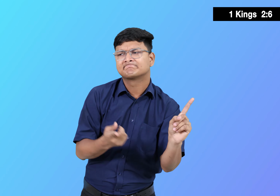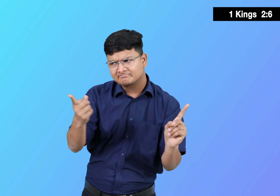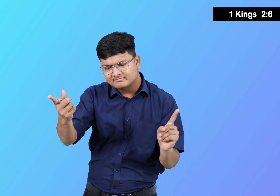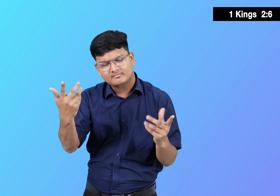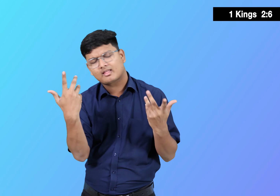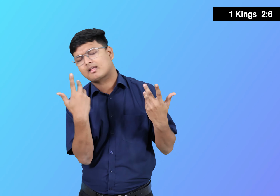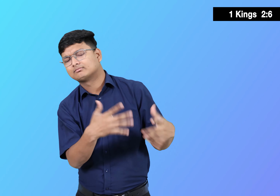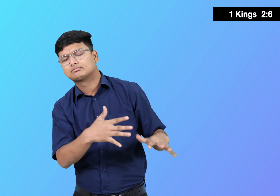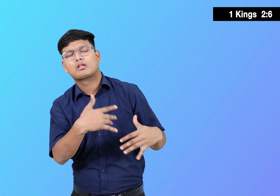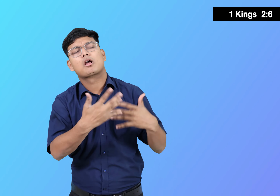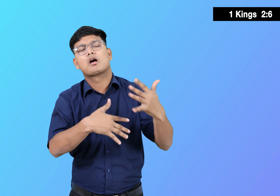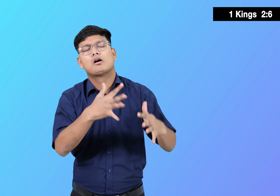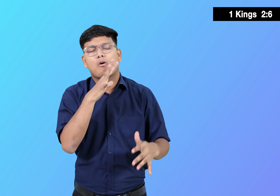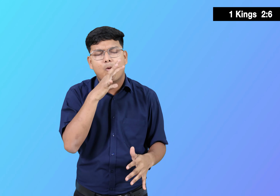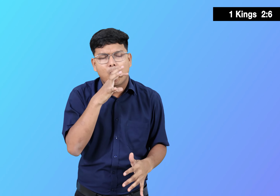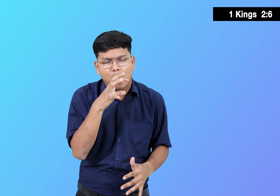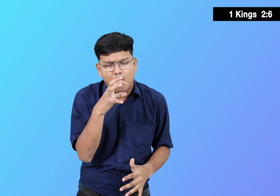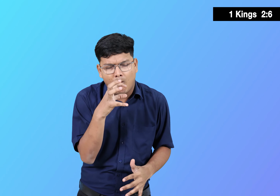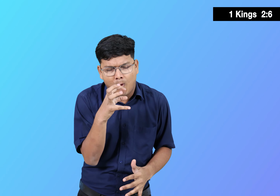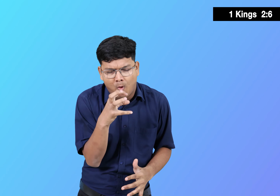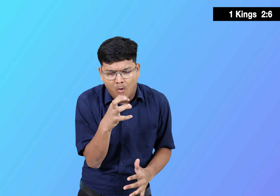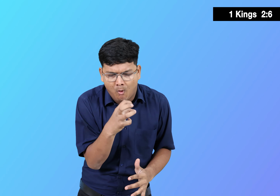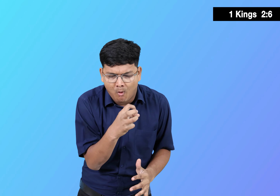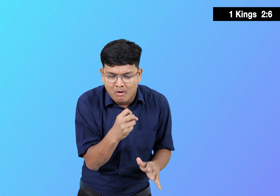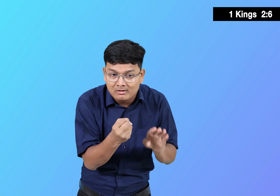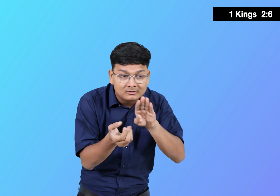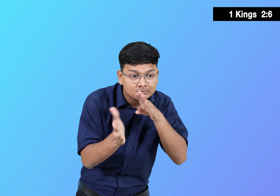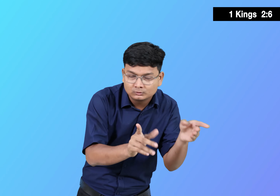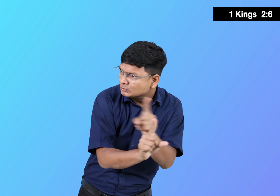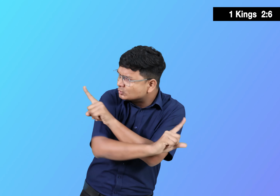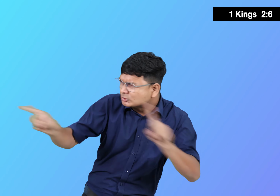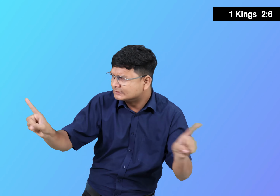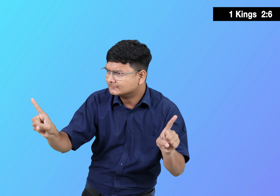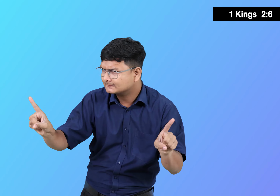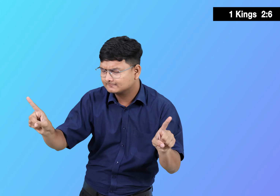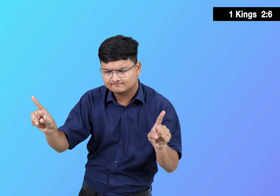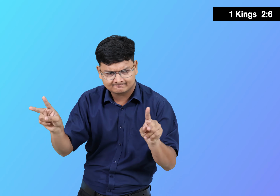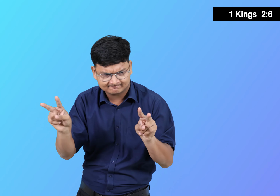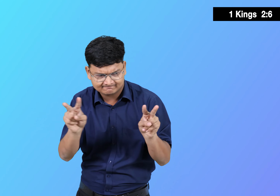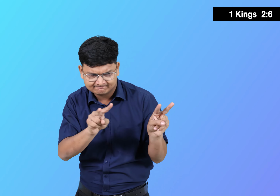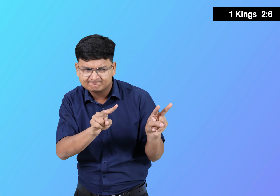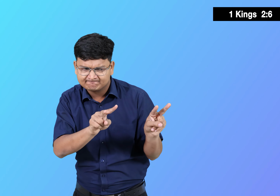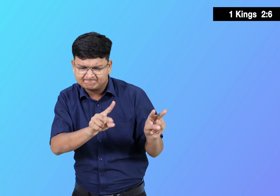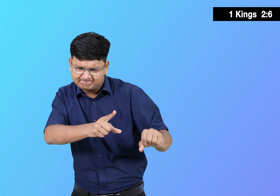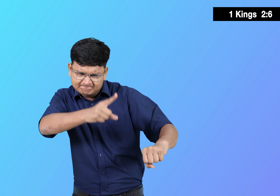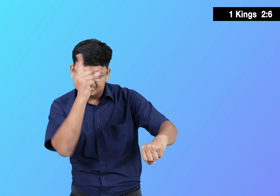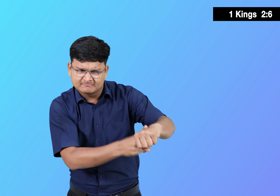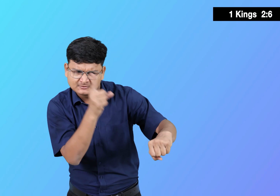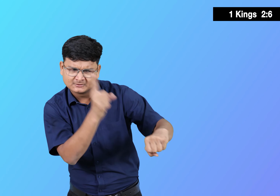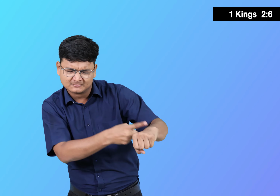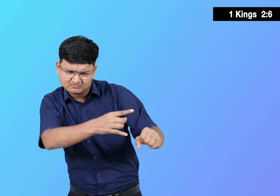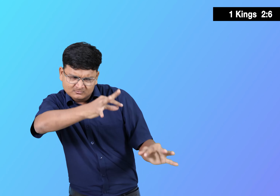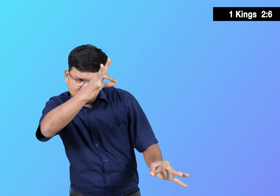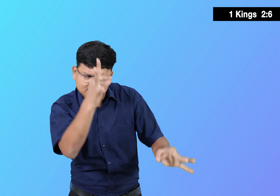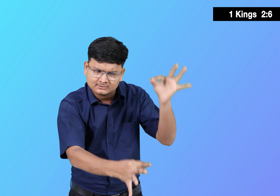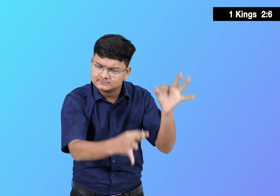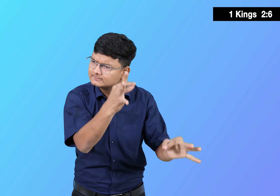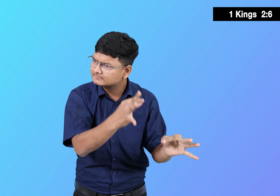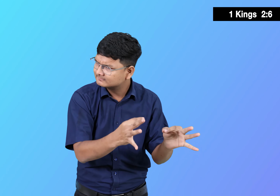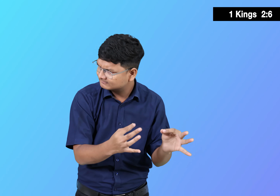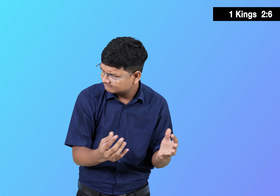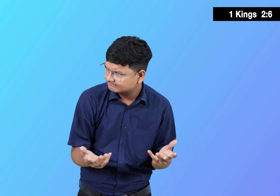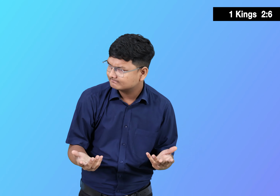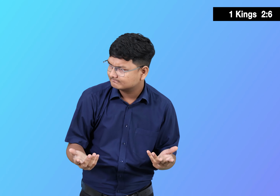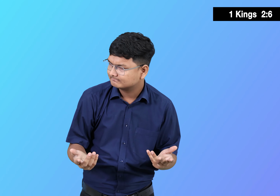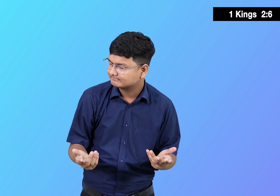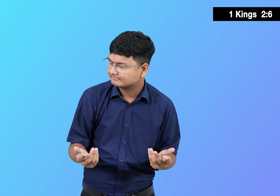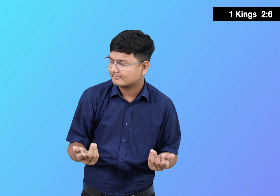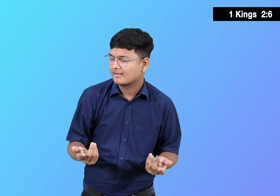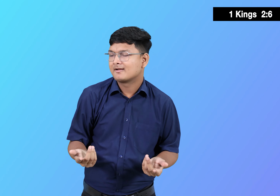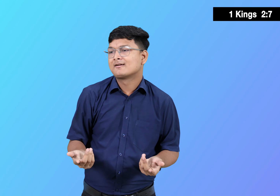Use your best judgement in deciding what to do with him, but don’t let him die peacefully of old age.